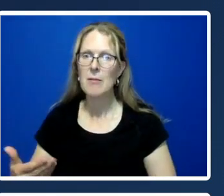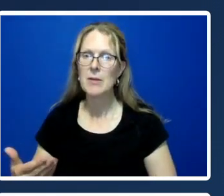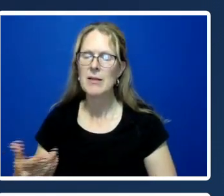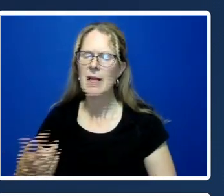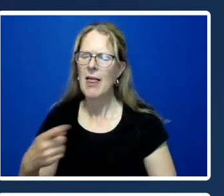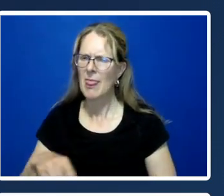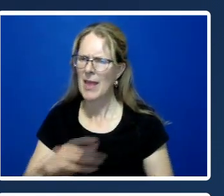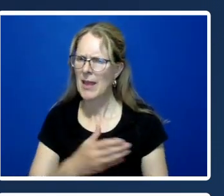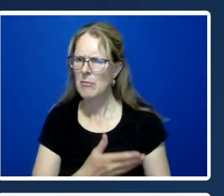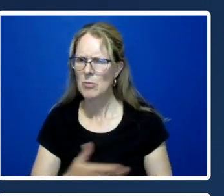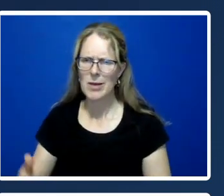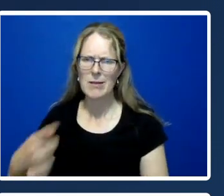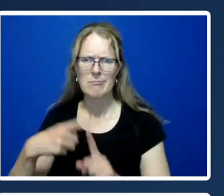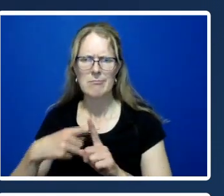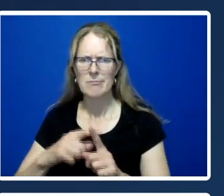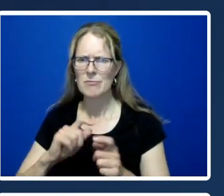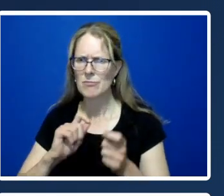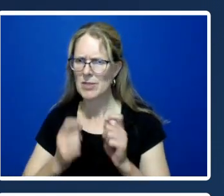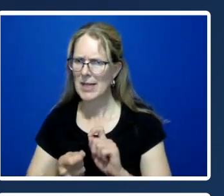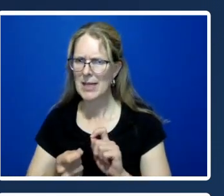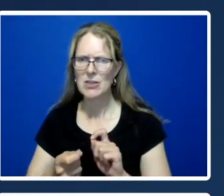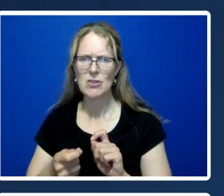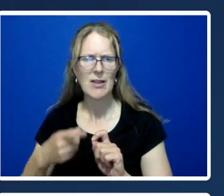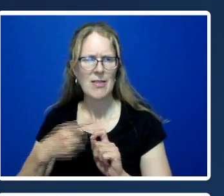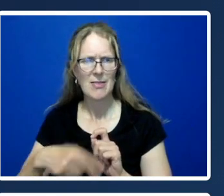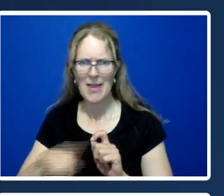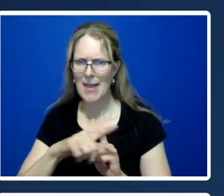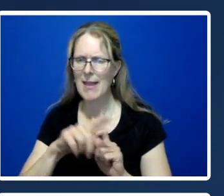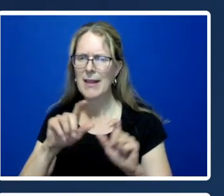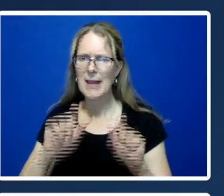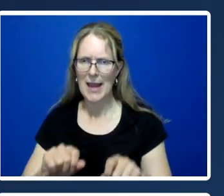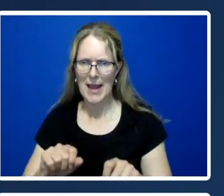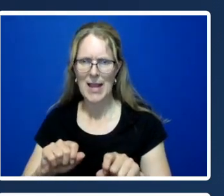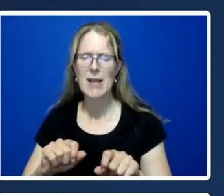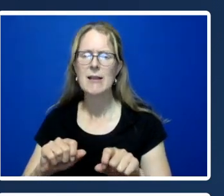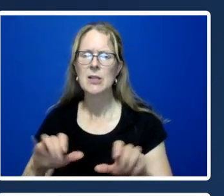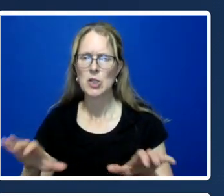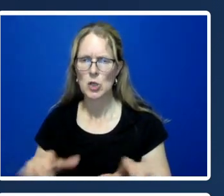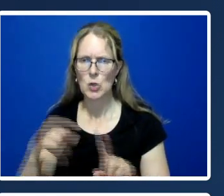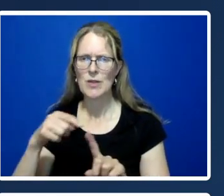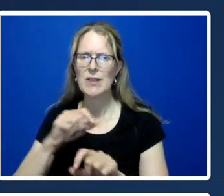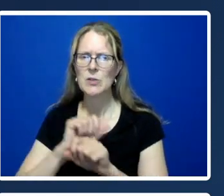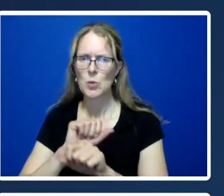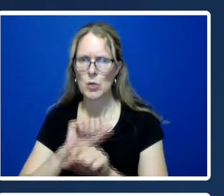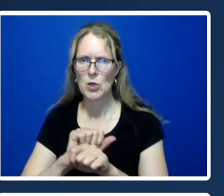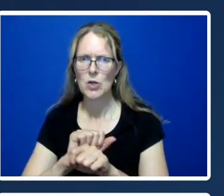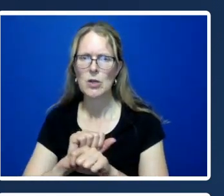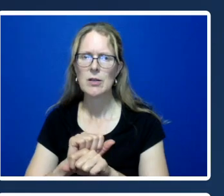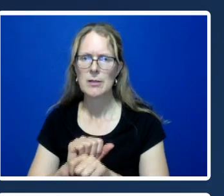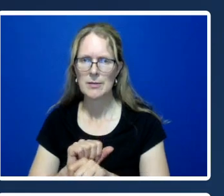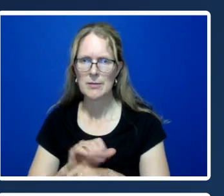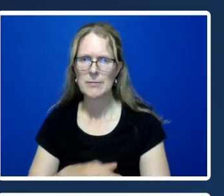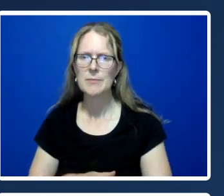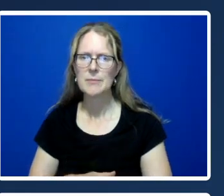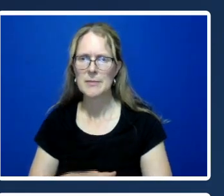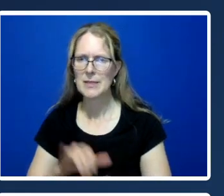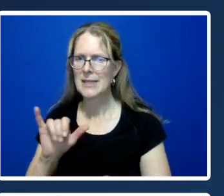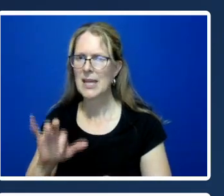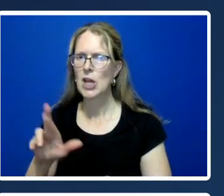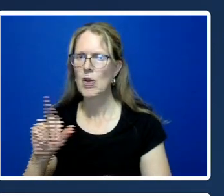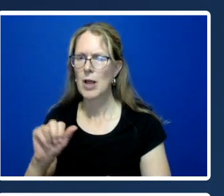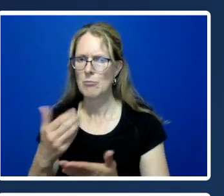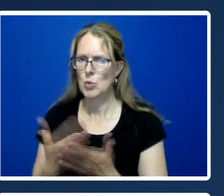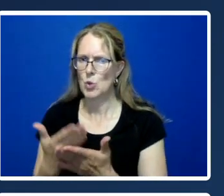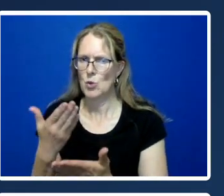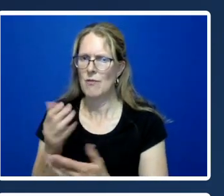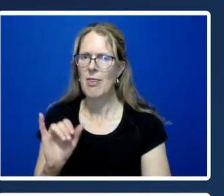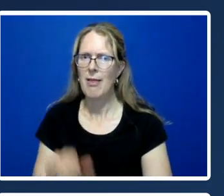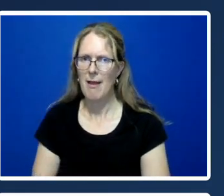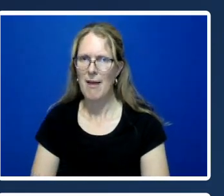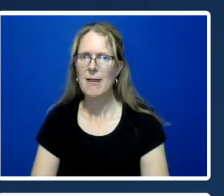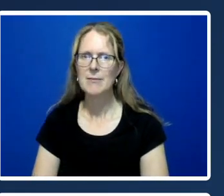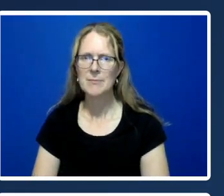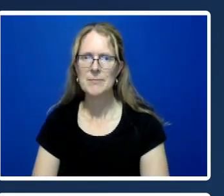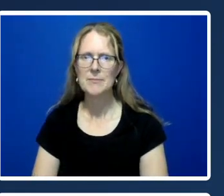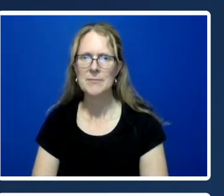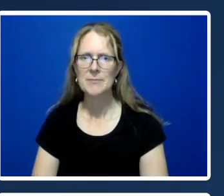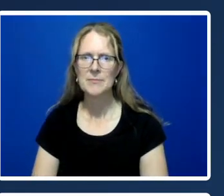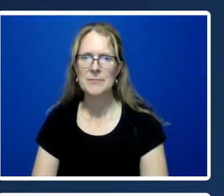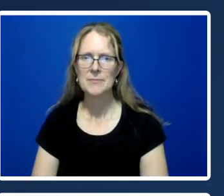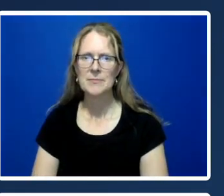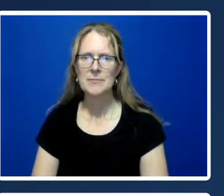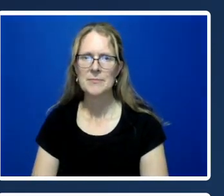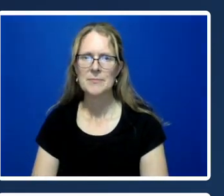are an engine for this type of work. And YIRA has more than adequately proved that. Next slide.